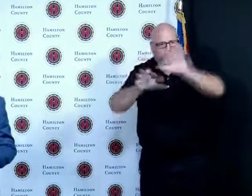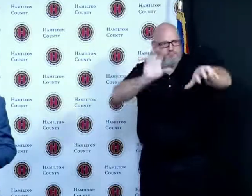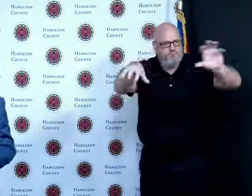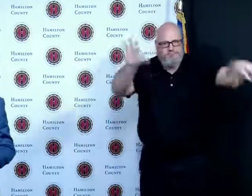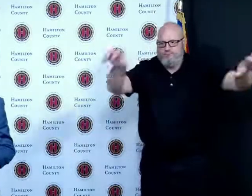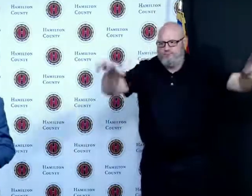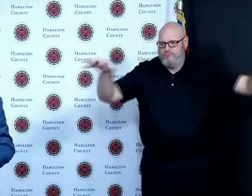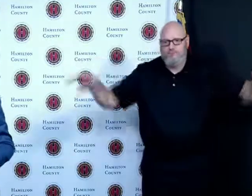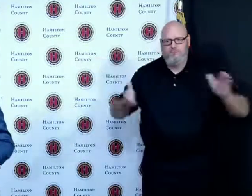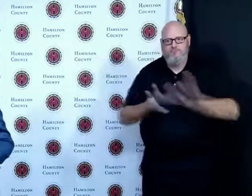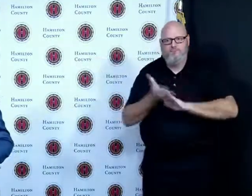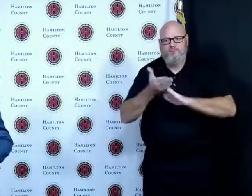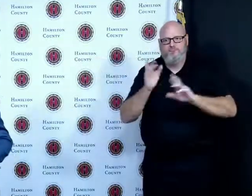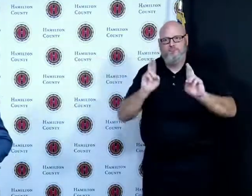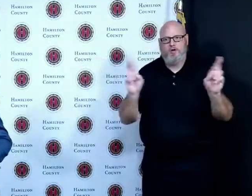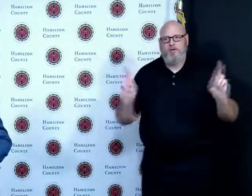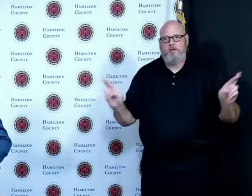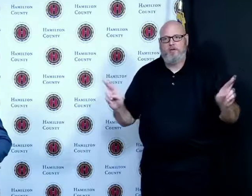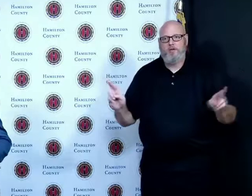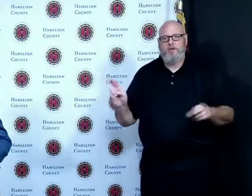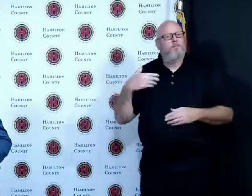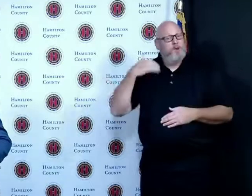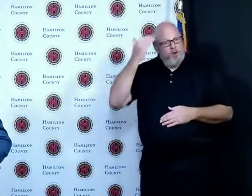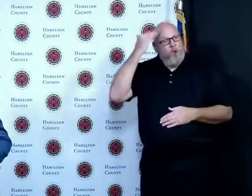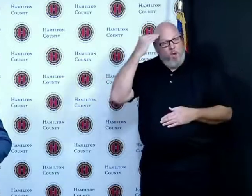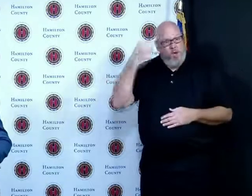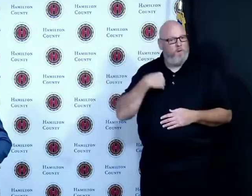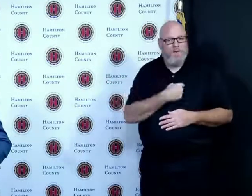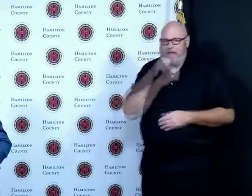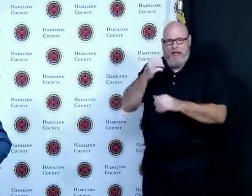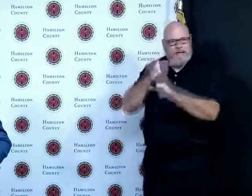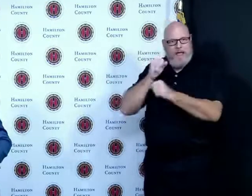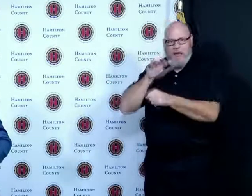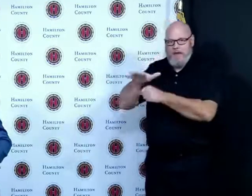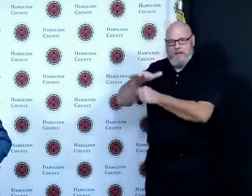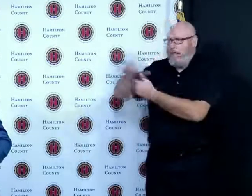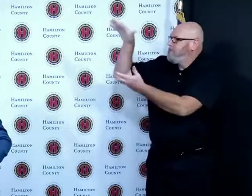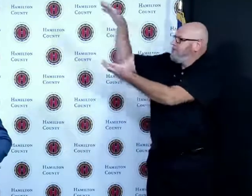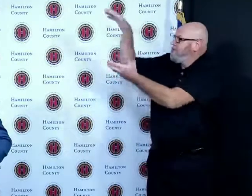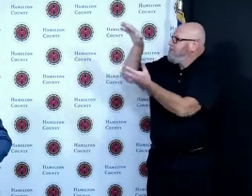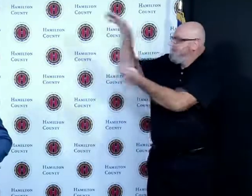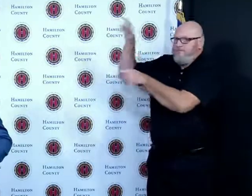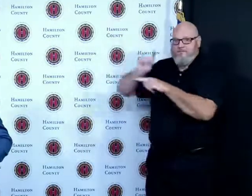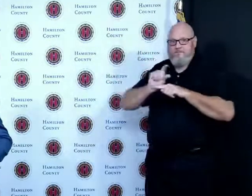I want to remind everyone that if you feel sick please keep sick at home there remains a lot of